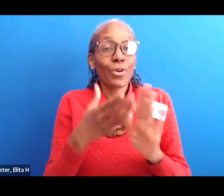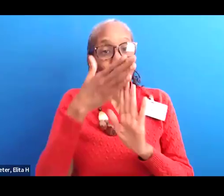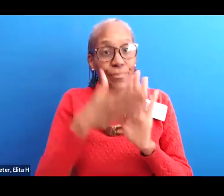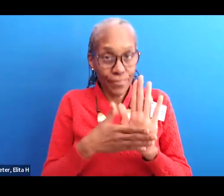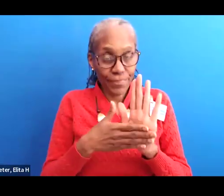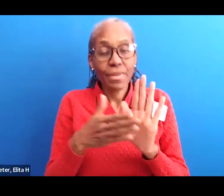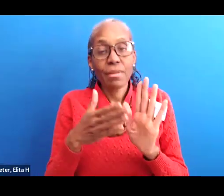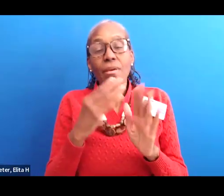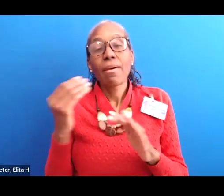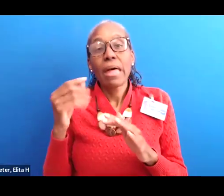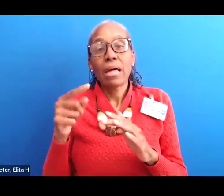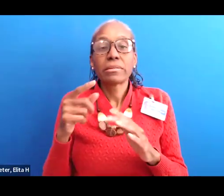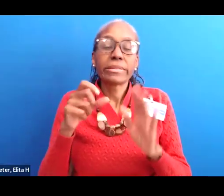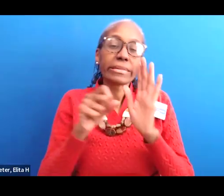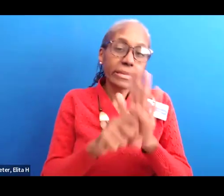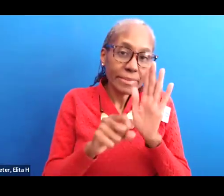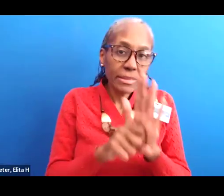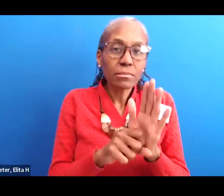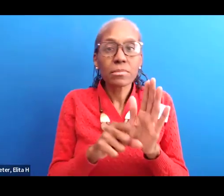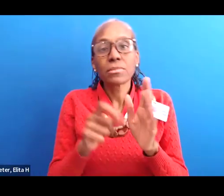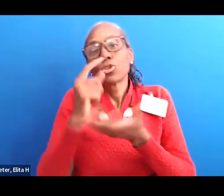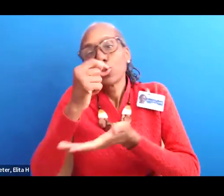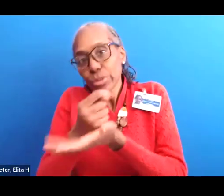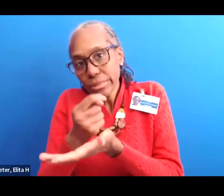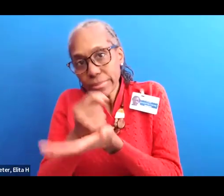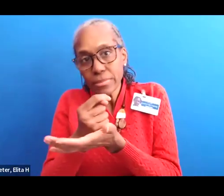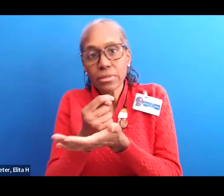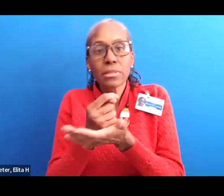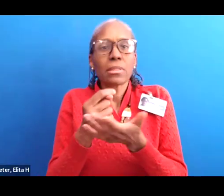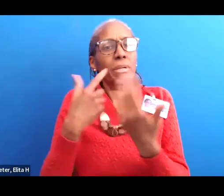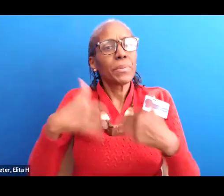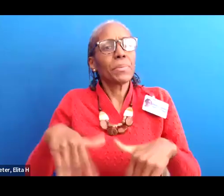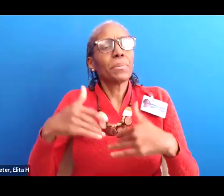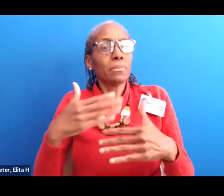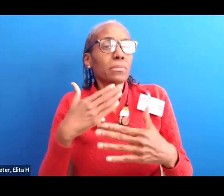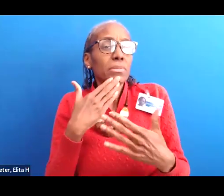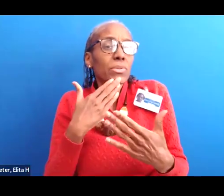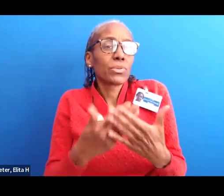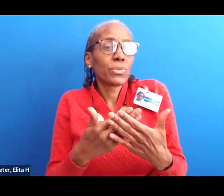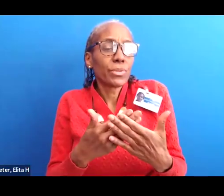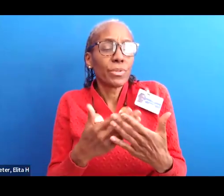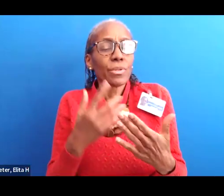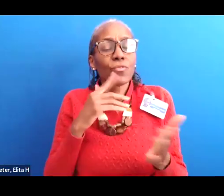and the symptoms and then what the treatment. It's really very handy for these medical emergencies.